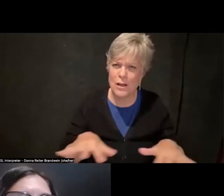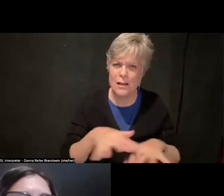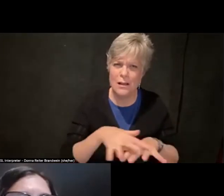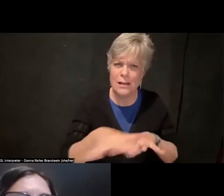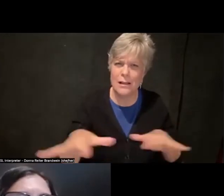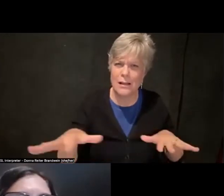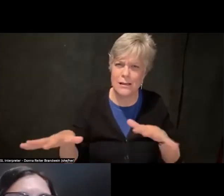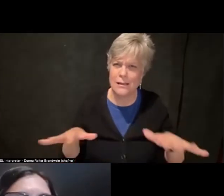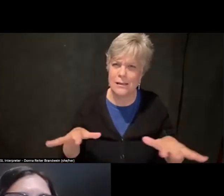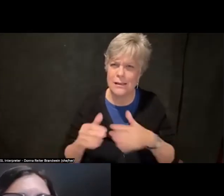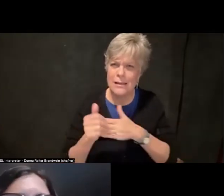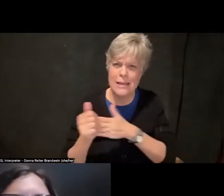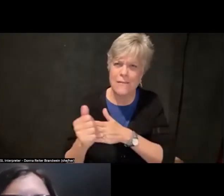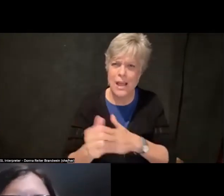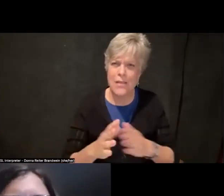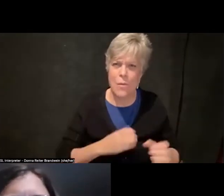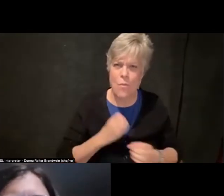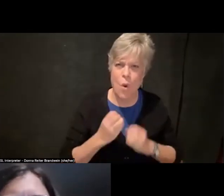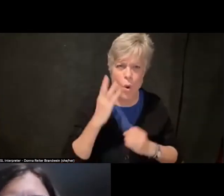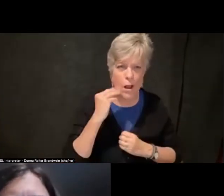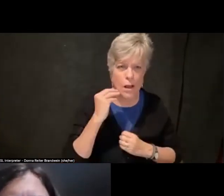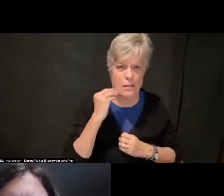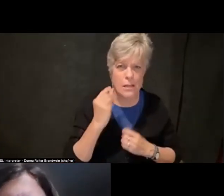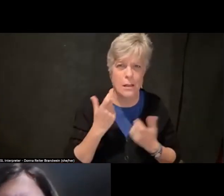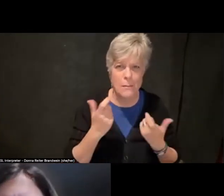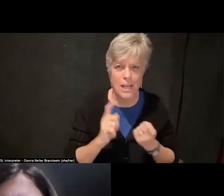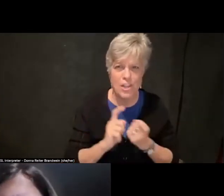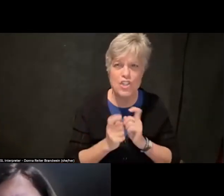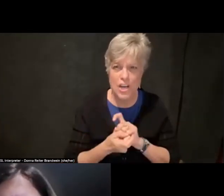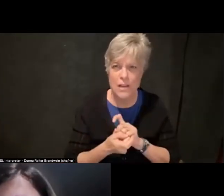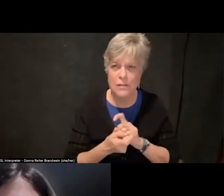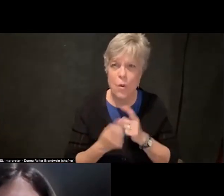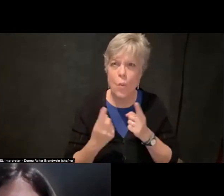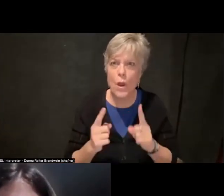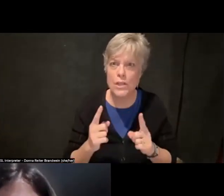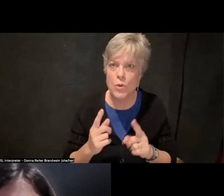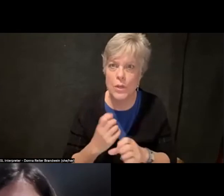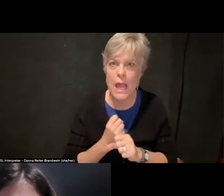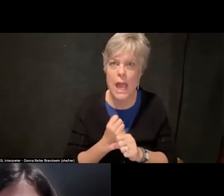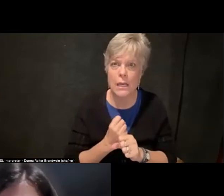the emotional experience of a big shift and how you interface with the world.